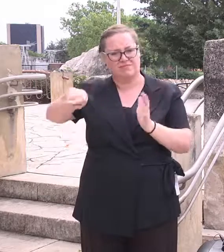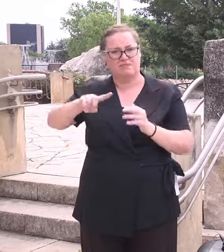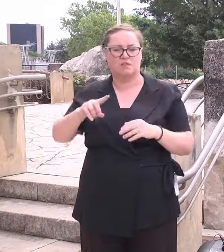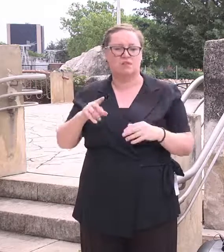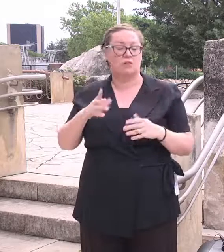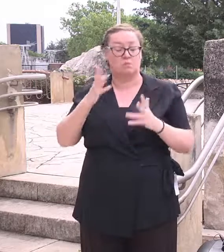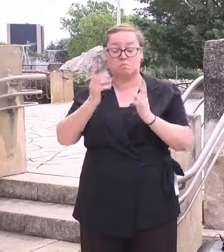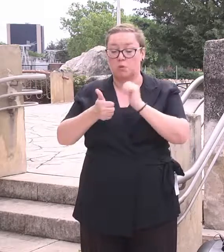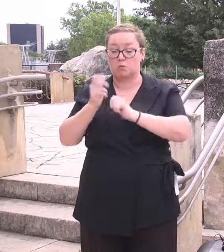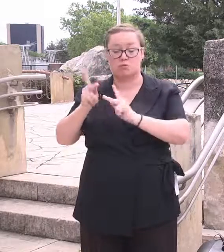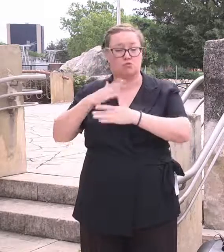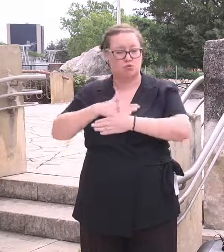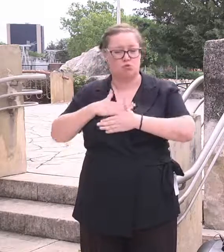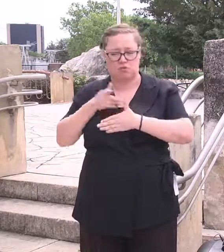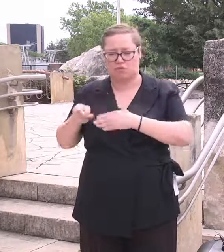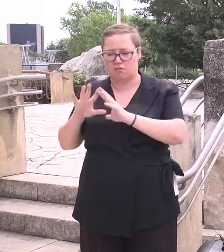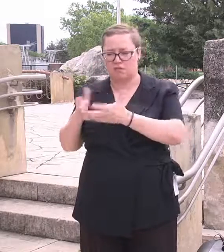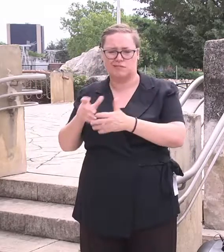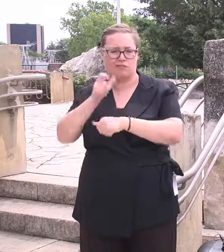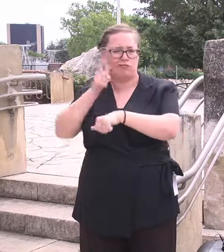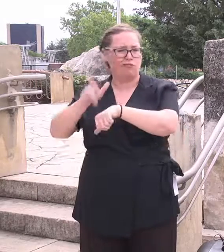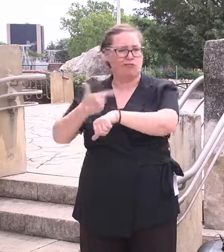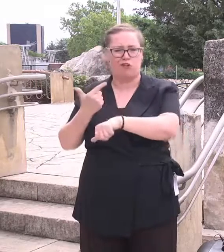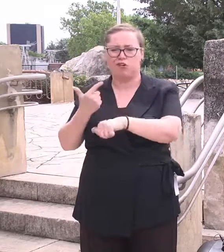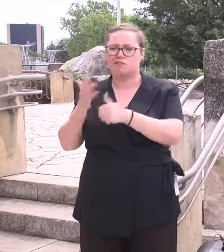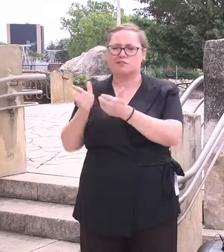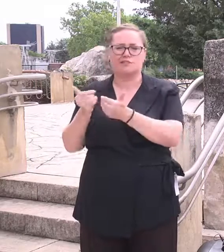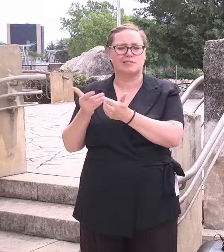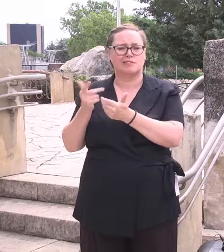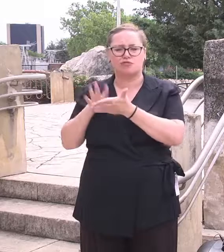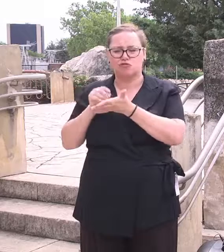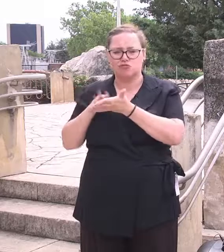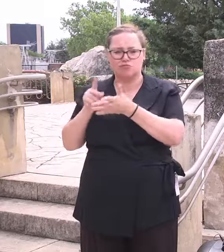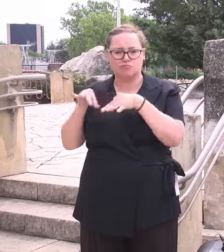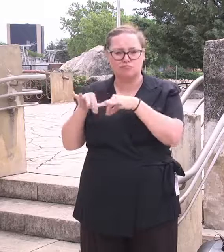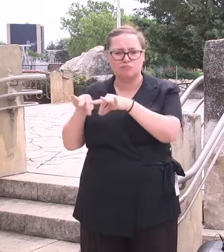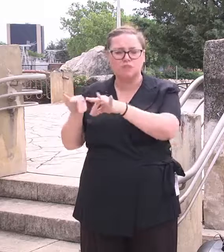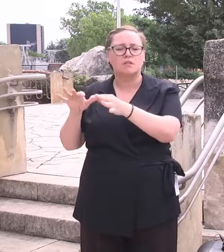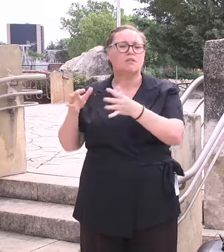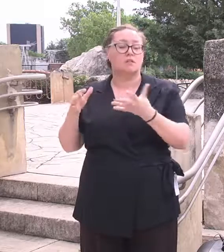it's not very long it's very approachable um and especially other people who aren't sure a lot of